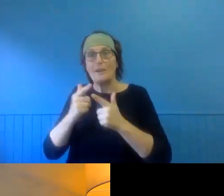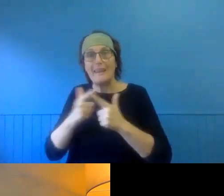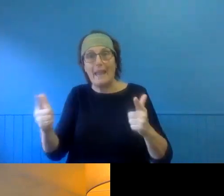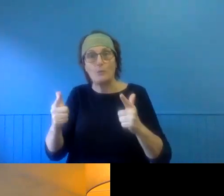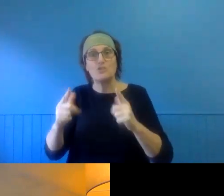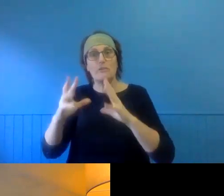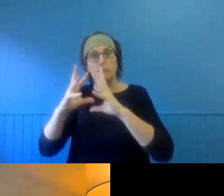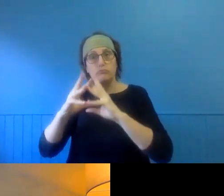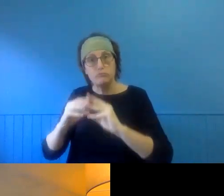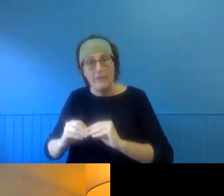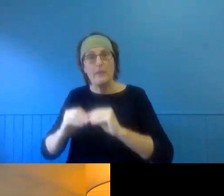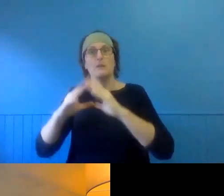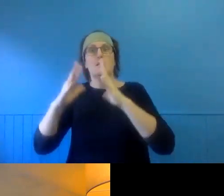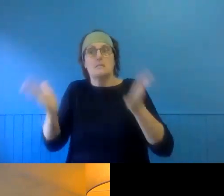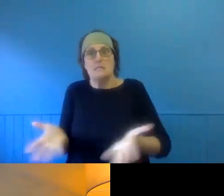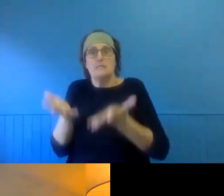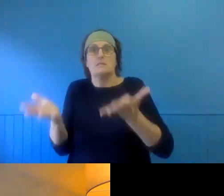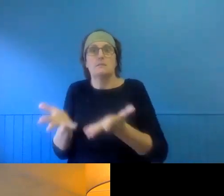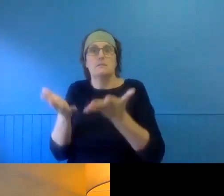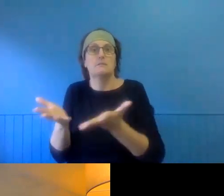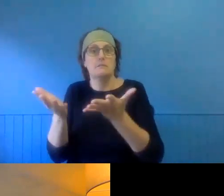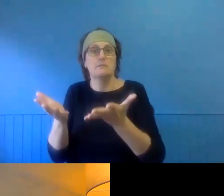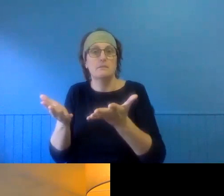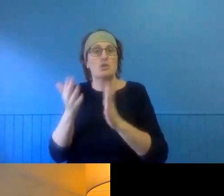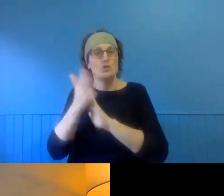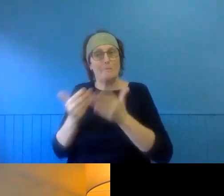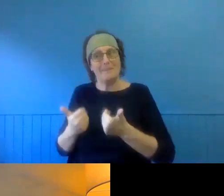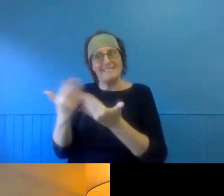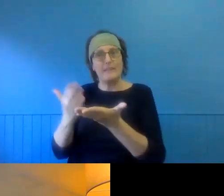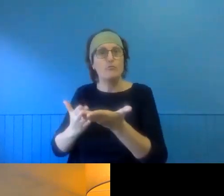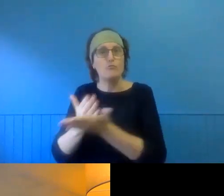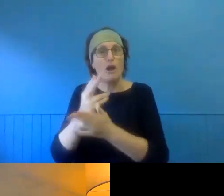protocols that give rights for when people are using the language